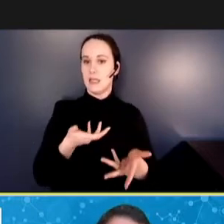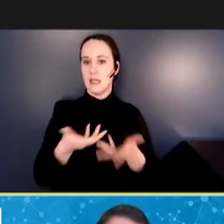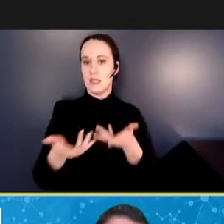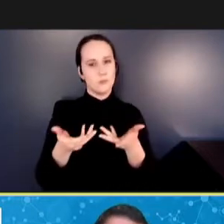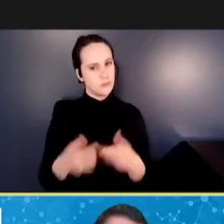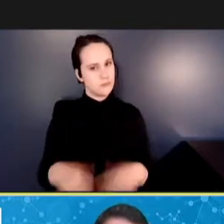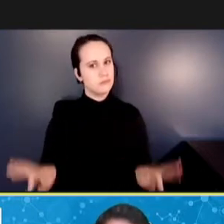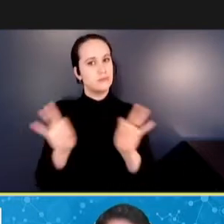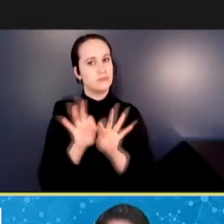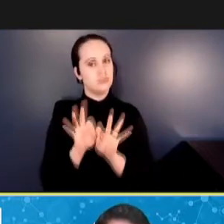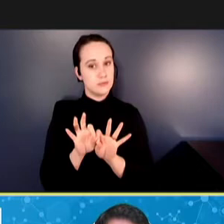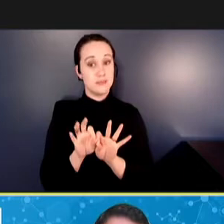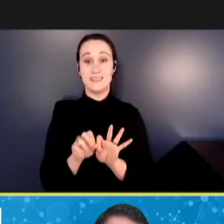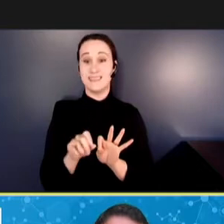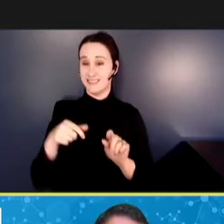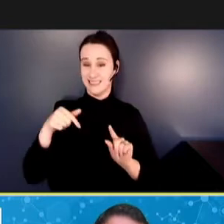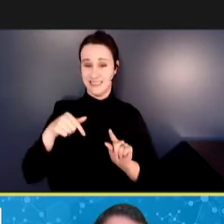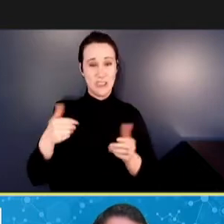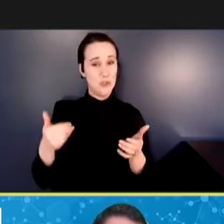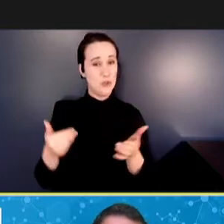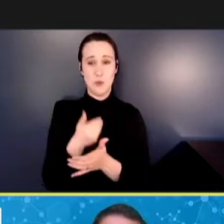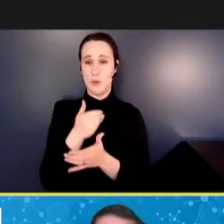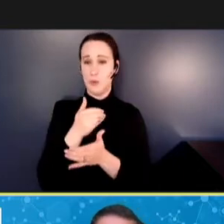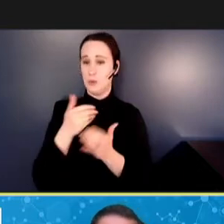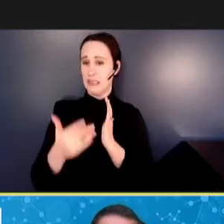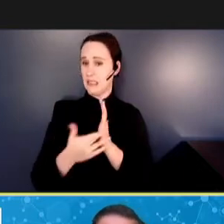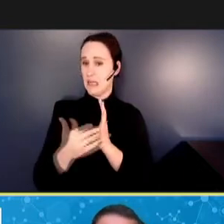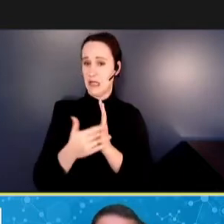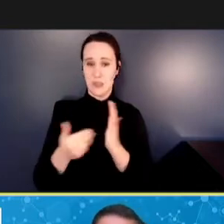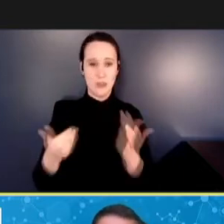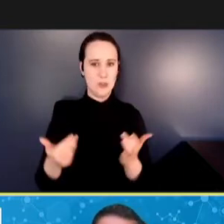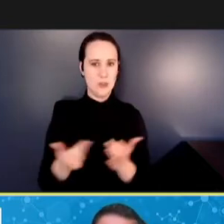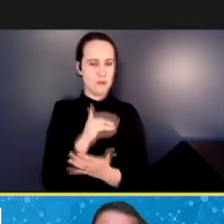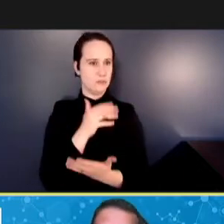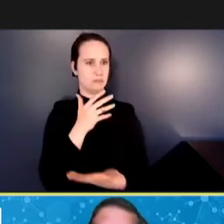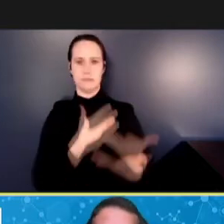These are new frontiers, and as we work on navigating through the processes of how best